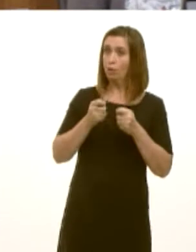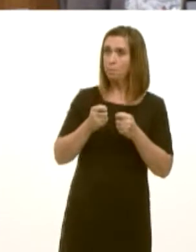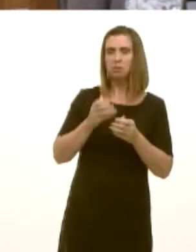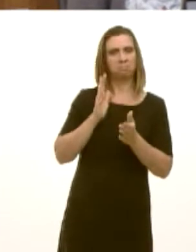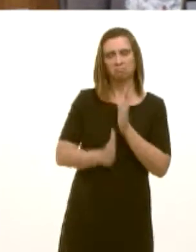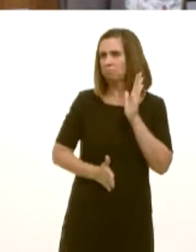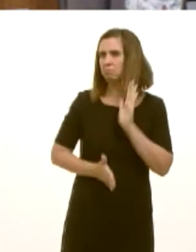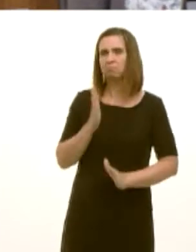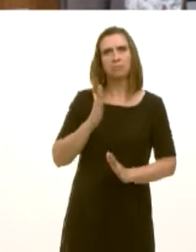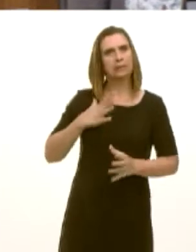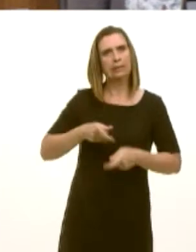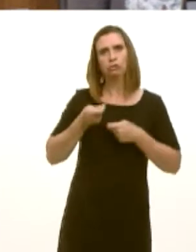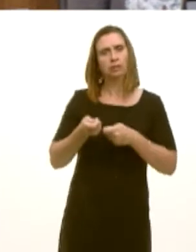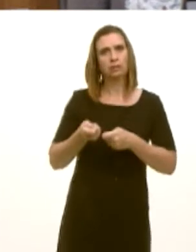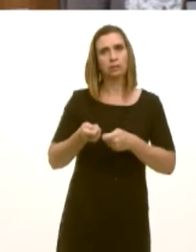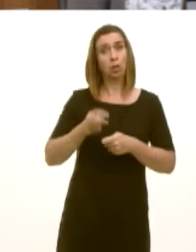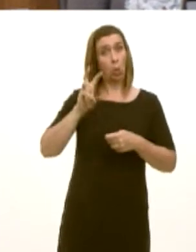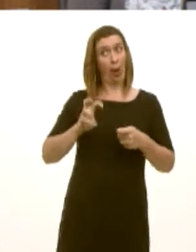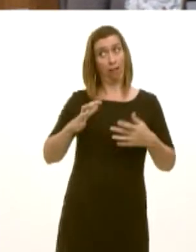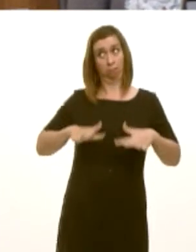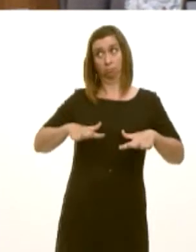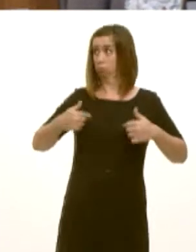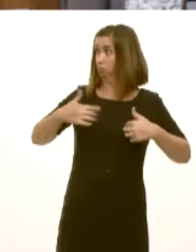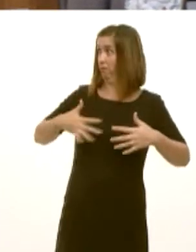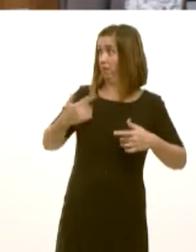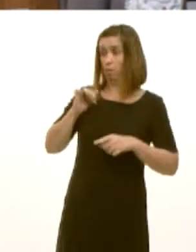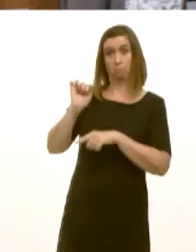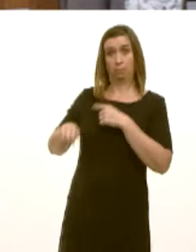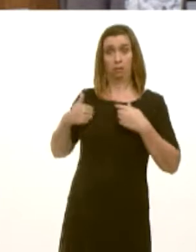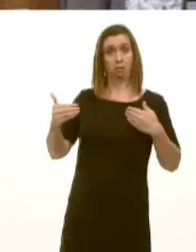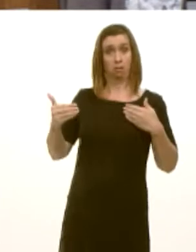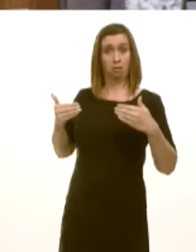So, I would argue that, in Wales, weíre actually ahead, because our GPs have, in fairness to